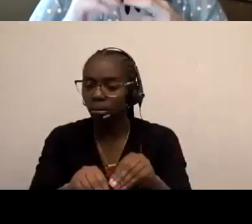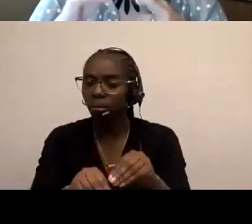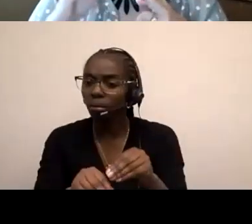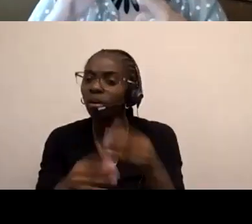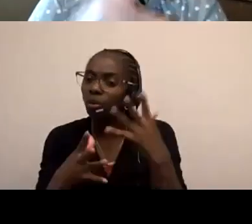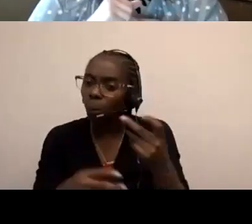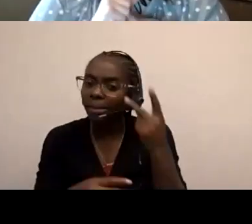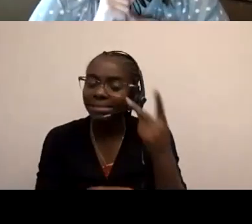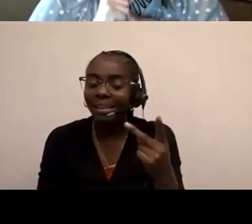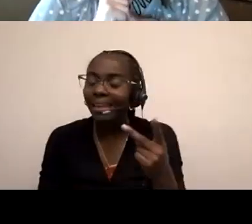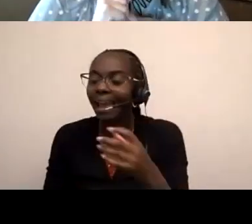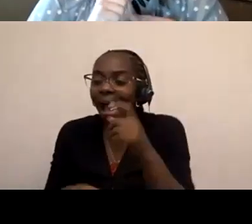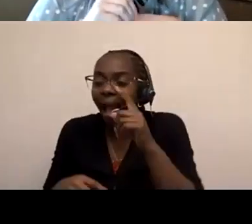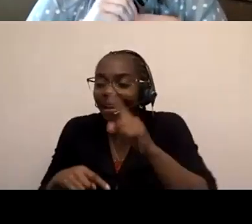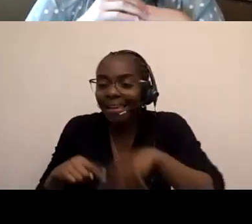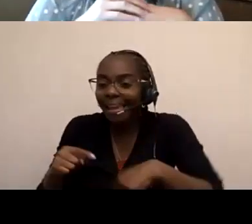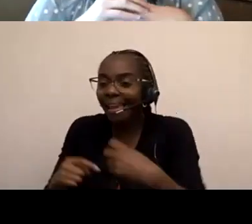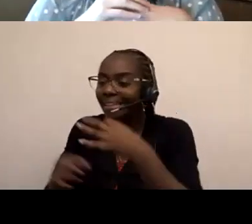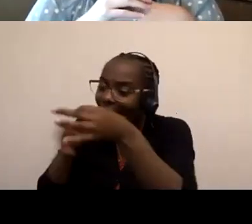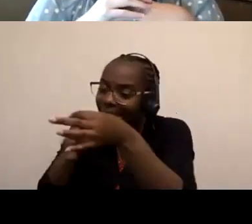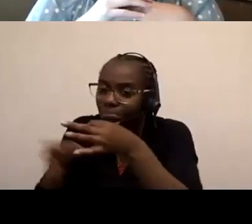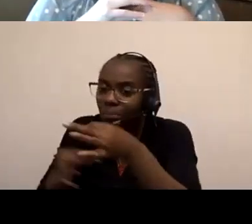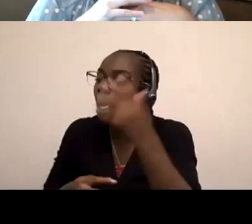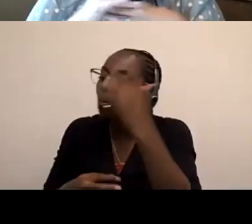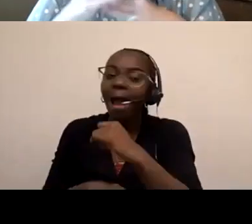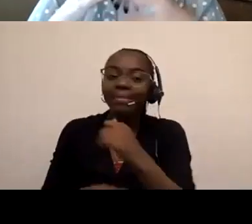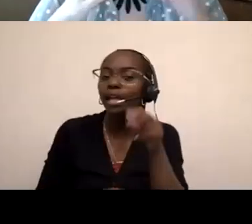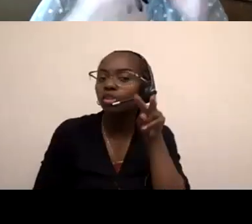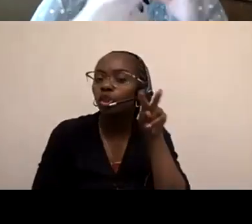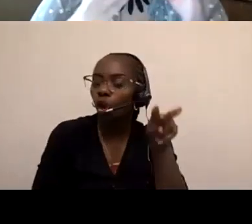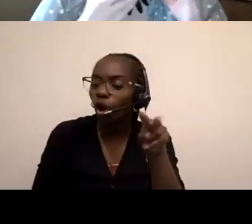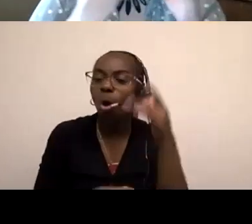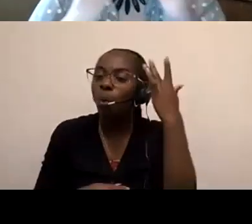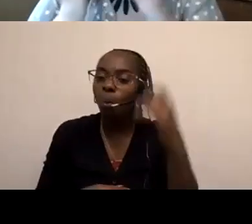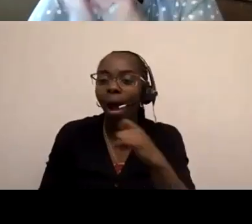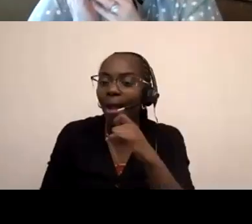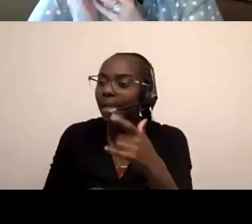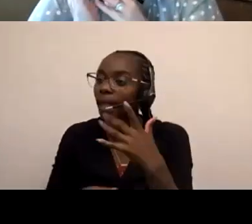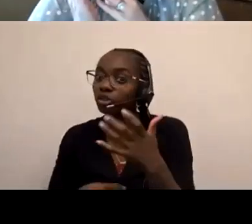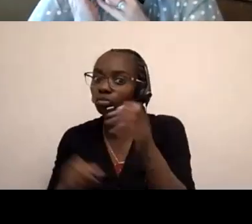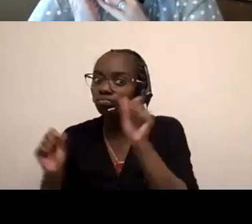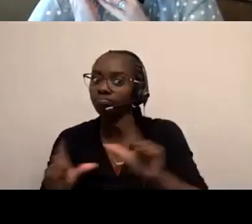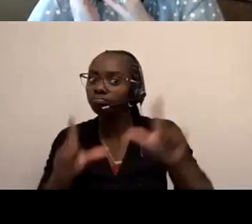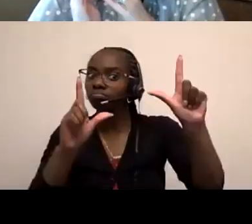GIVE ANY CONTEXT. I CAN'T, YOU KNOW, IF SOMETHING HAPPENS IN THE FUTURE WITH MY CHILD AND